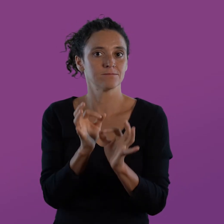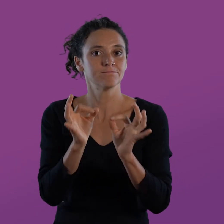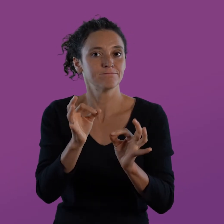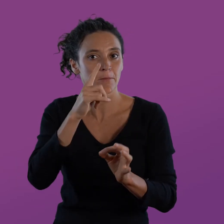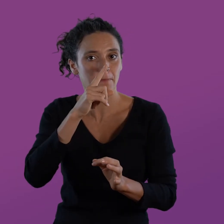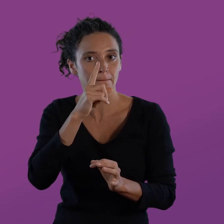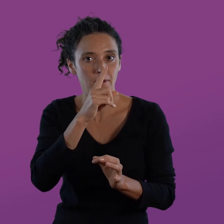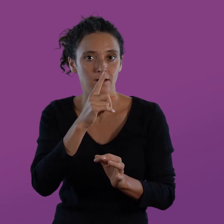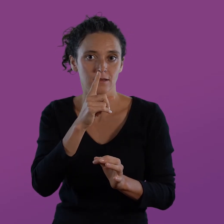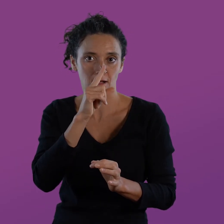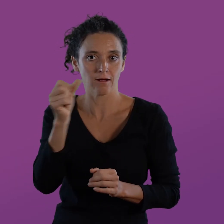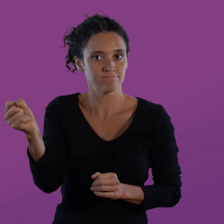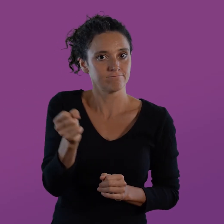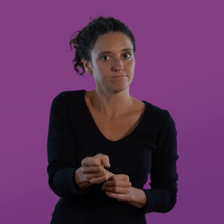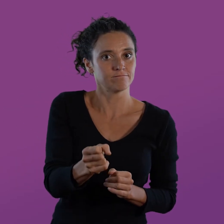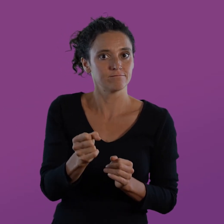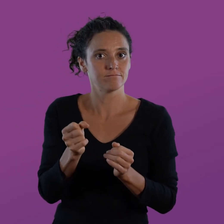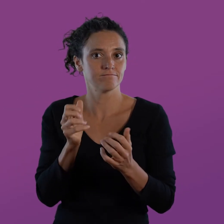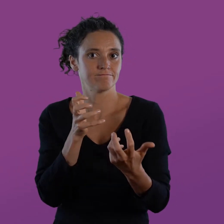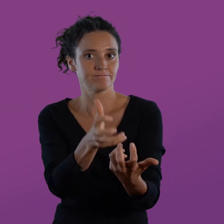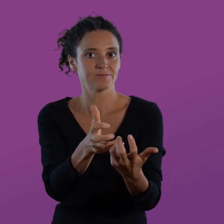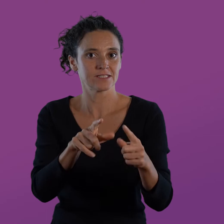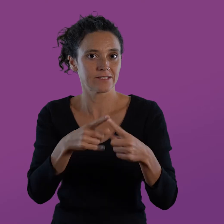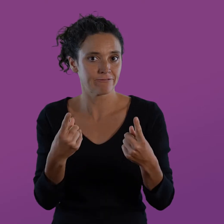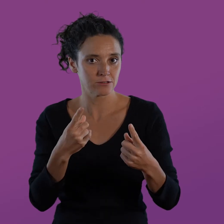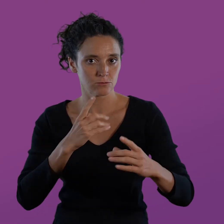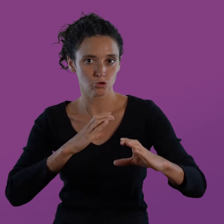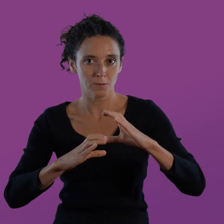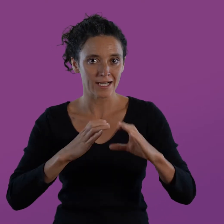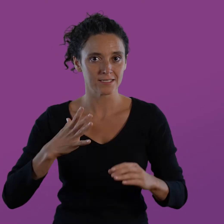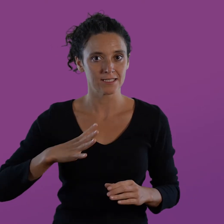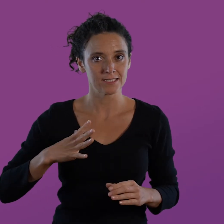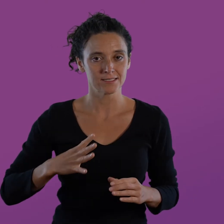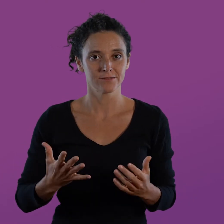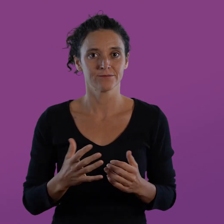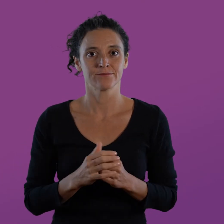Where required, we will hire specialists with skills in alternative and augmented communication.